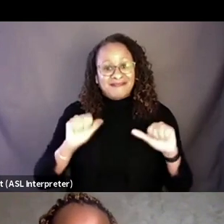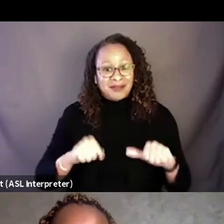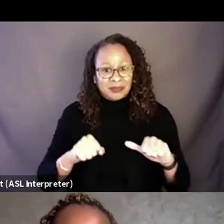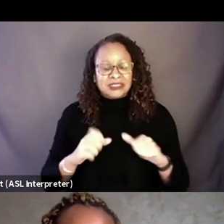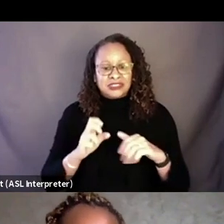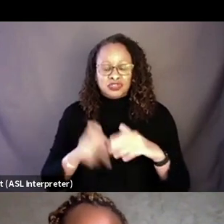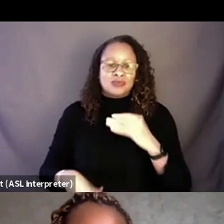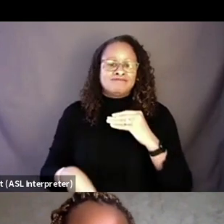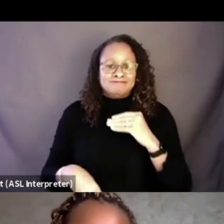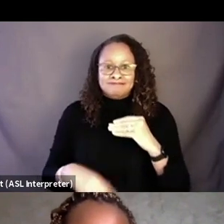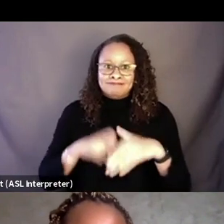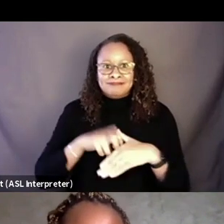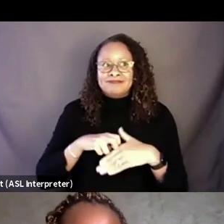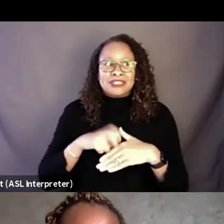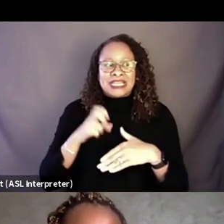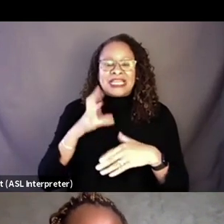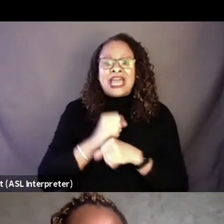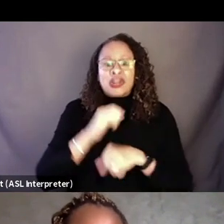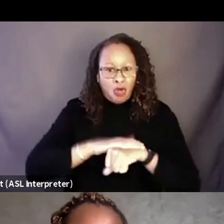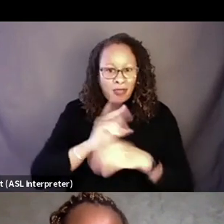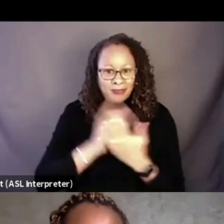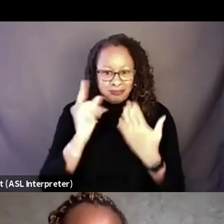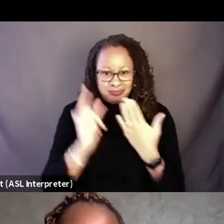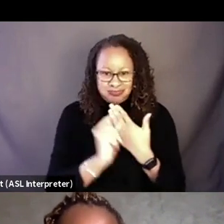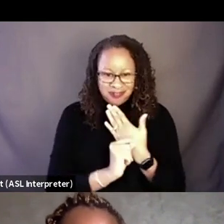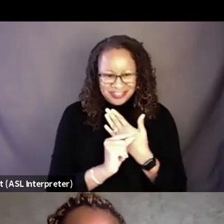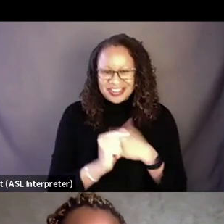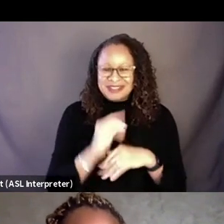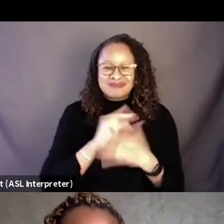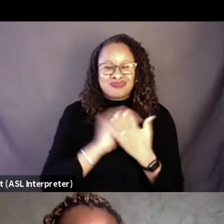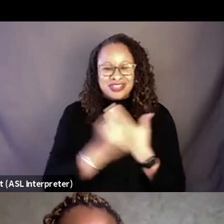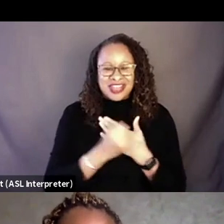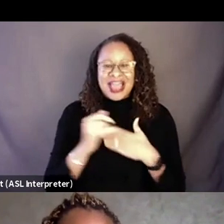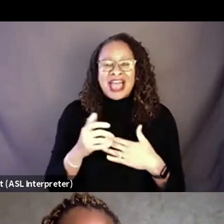it took over a year of convincing from Soko who is a very persistent person.